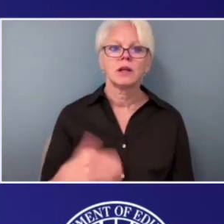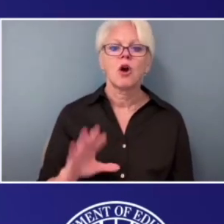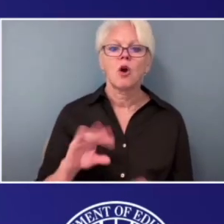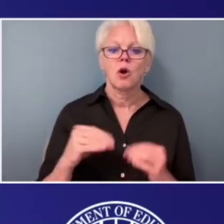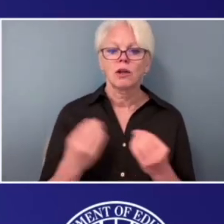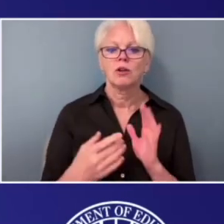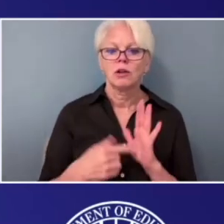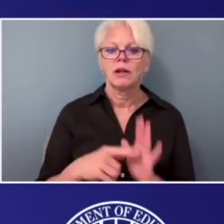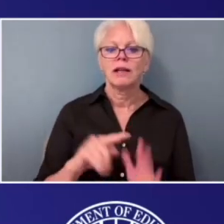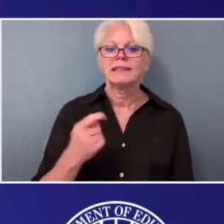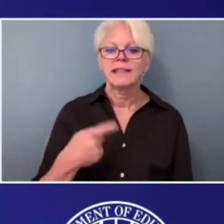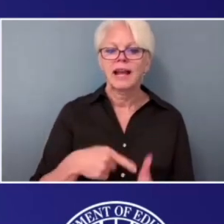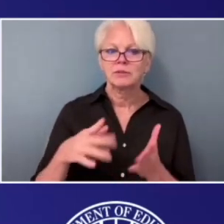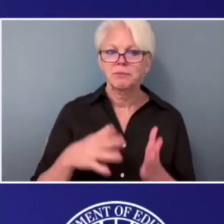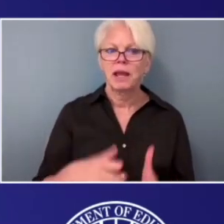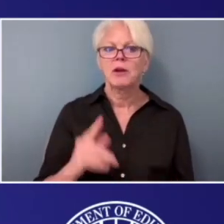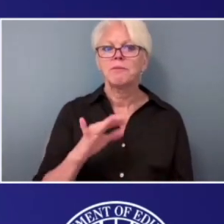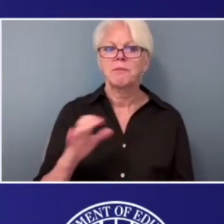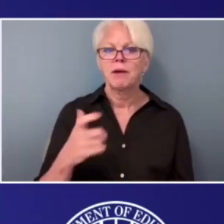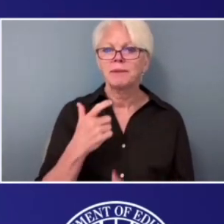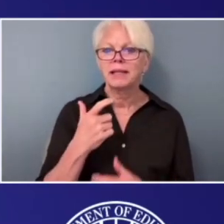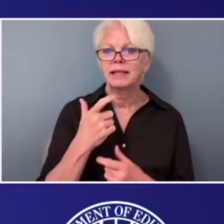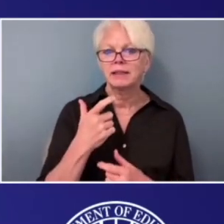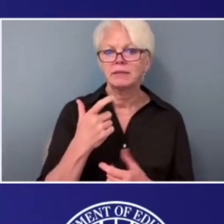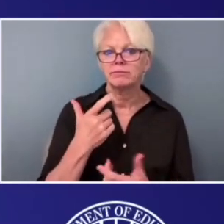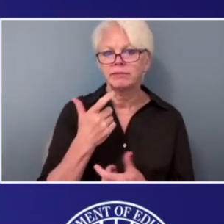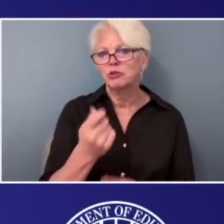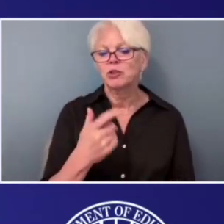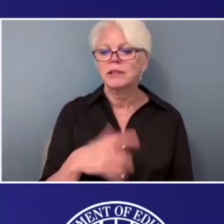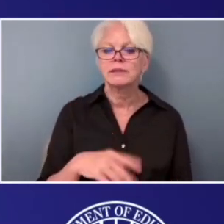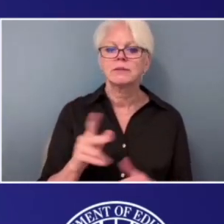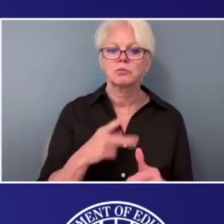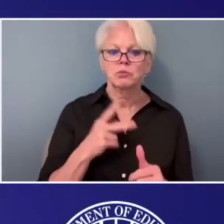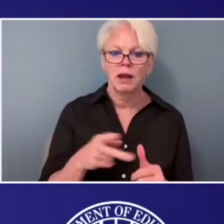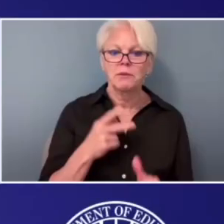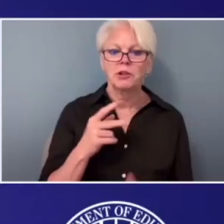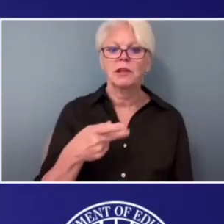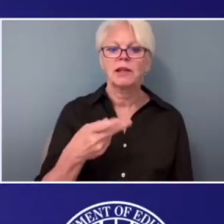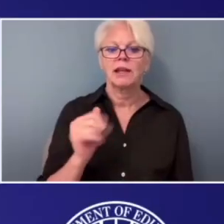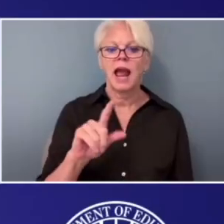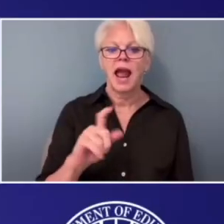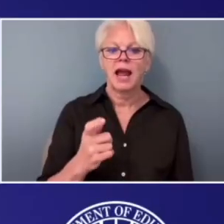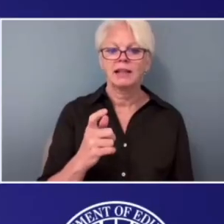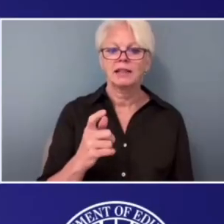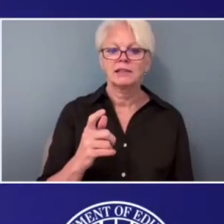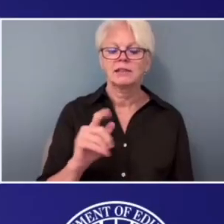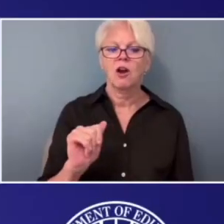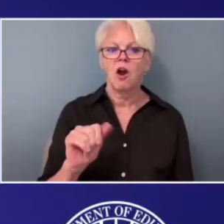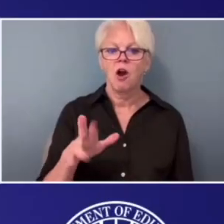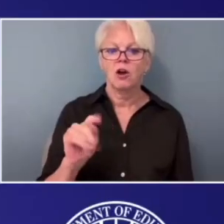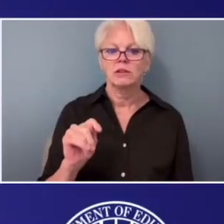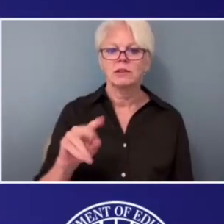taxpayers and the public interest. Our primary? Alex Holt. Alternate? Andrew Gillen, present.